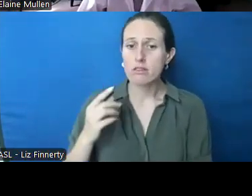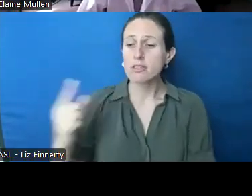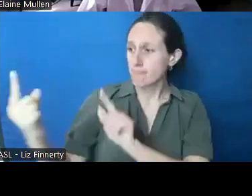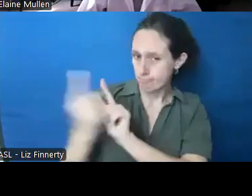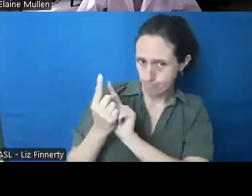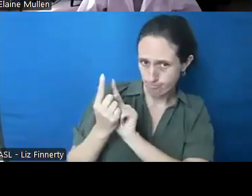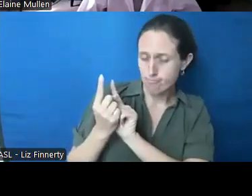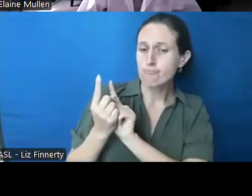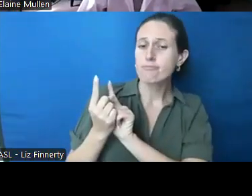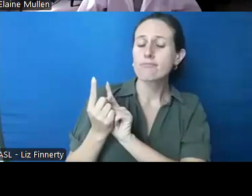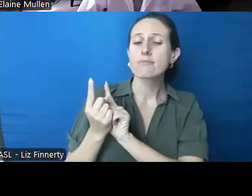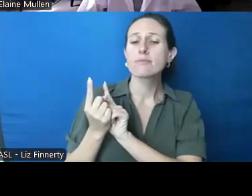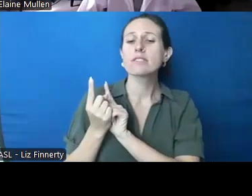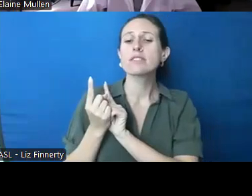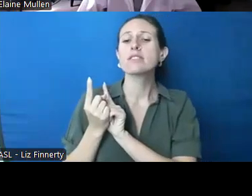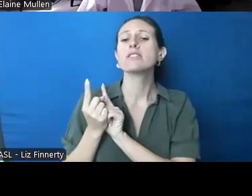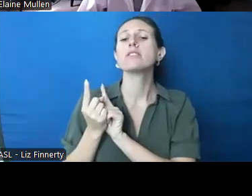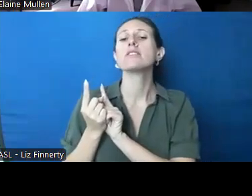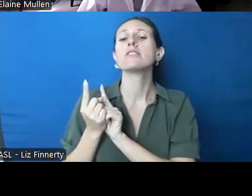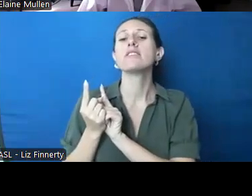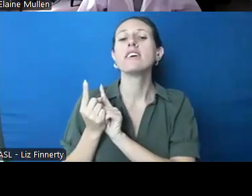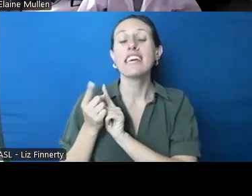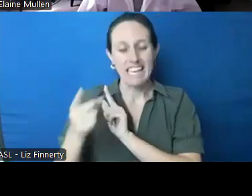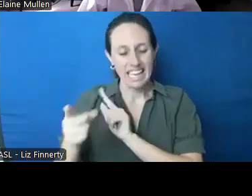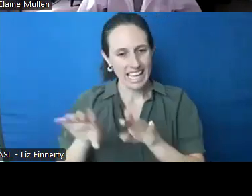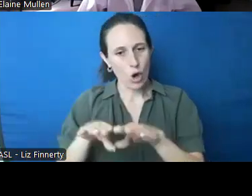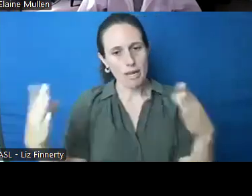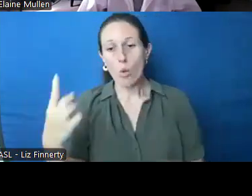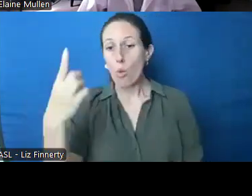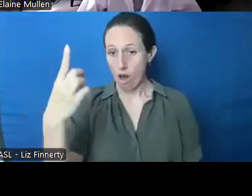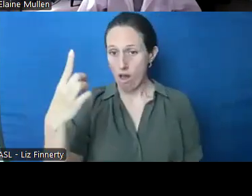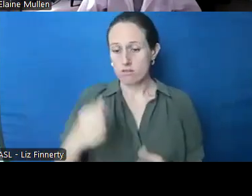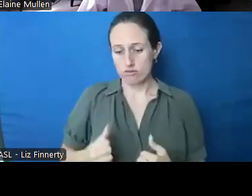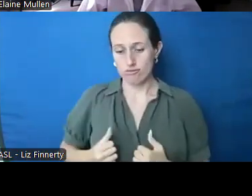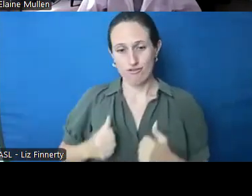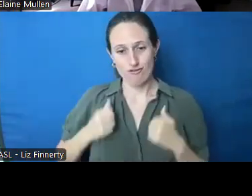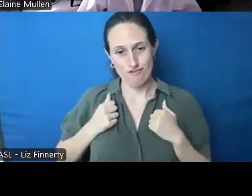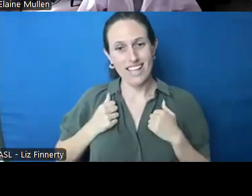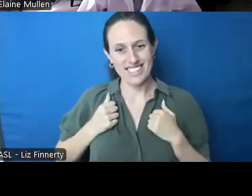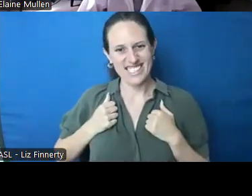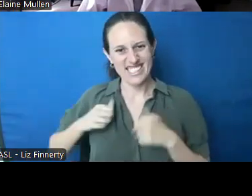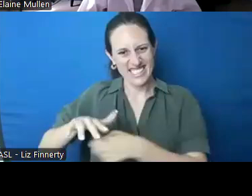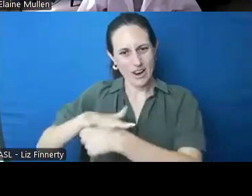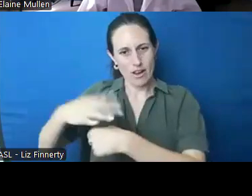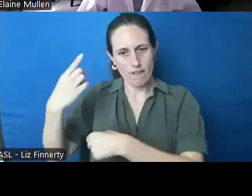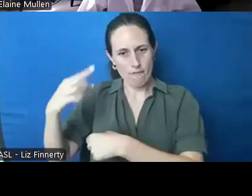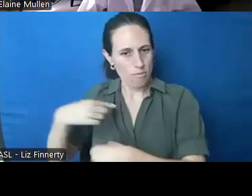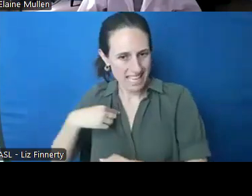coming to meet with me in my room and he opened up a residence hall just for me, and then it turned out that there were other folks of course with